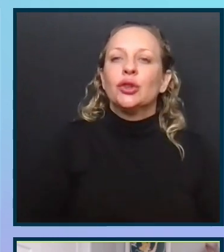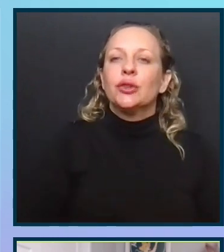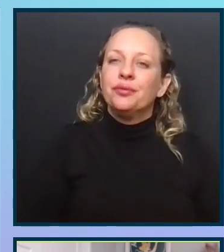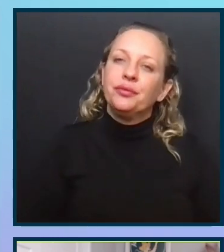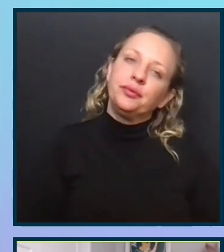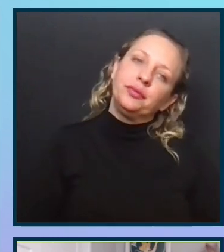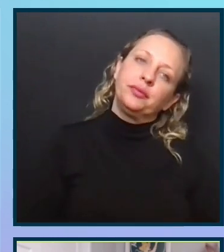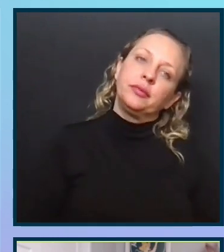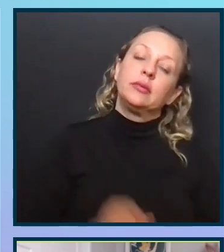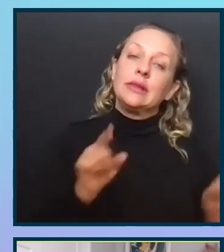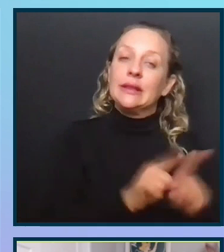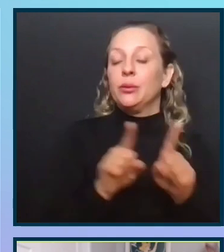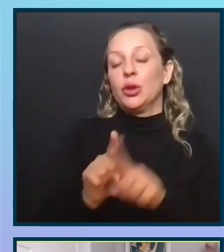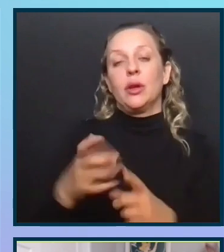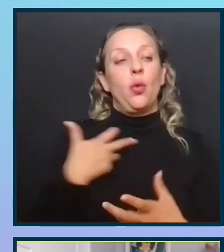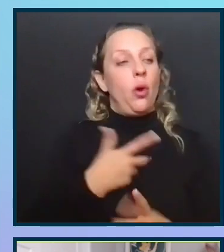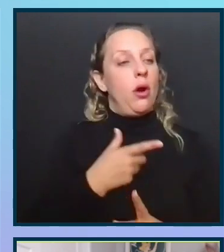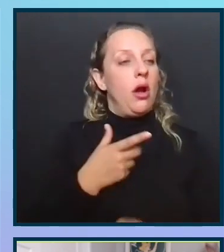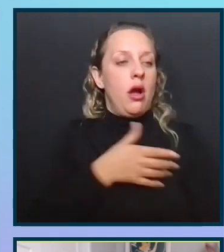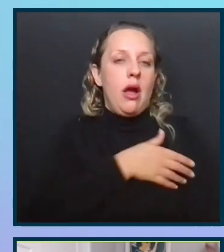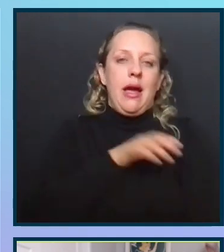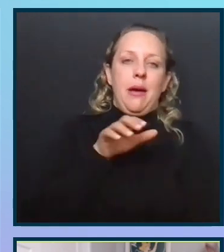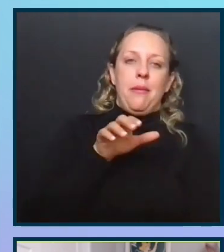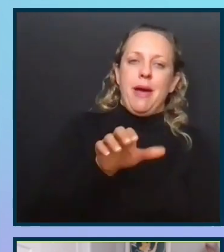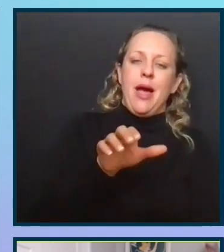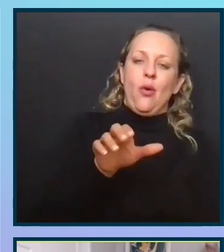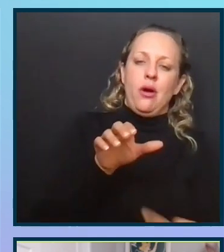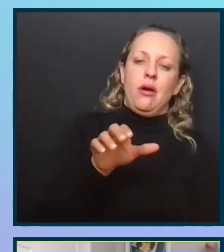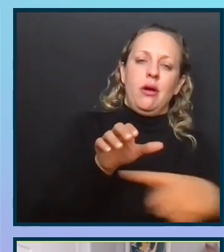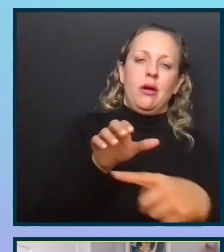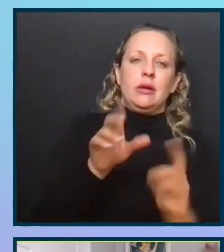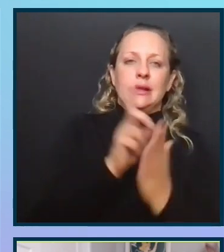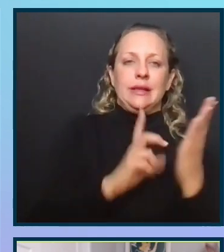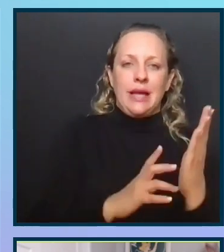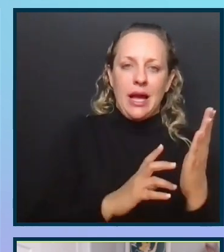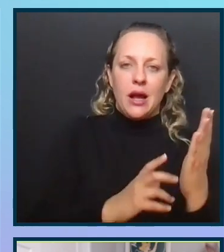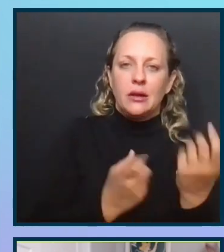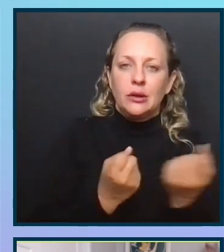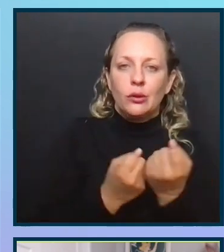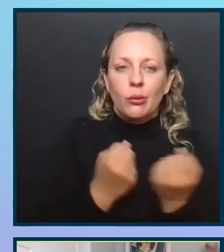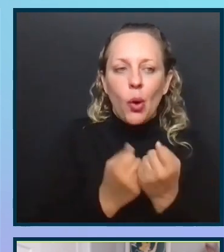Similarly, we wanna empower designers by supporting an accessible design system.